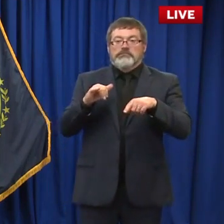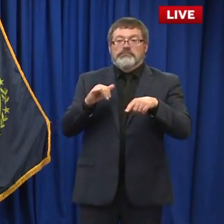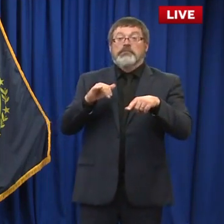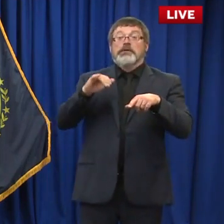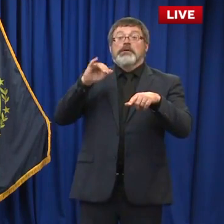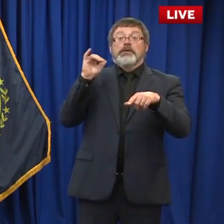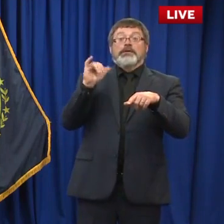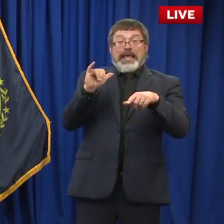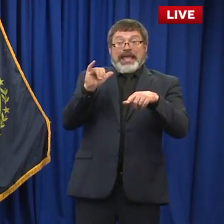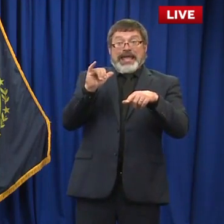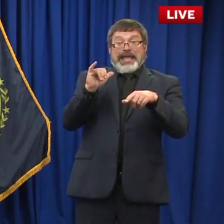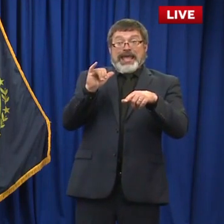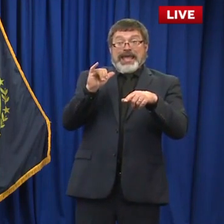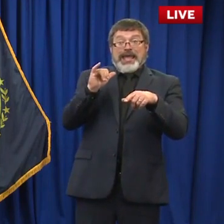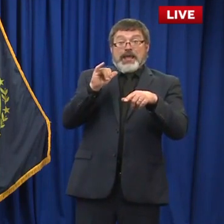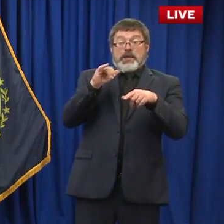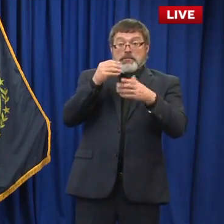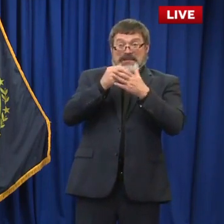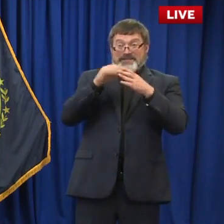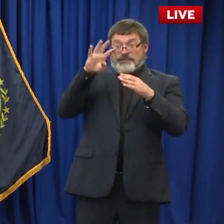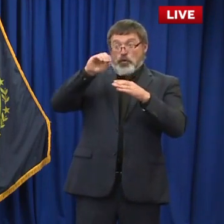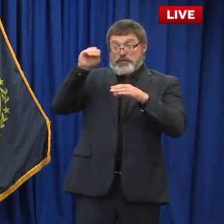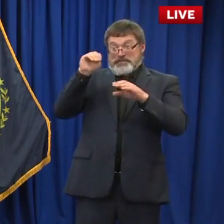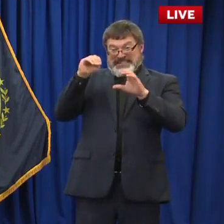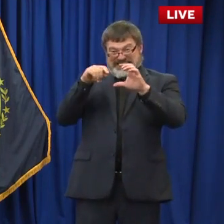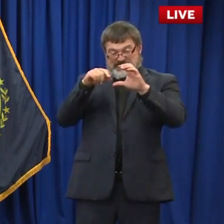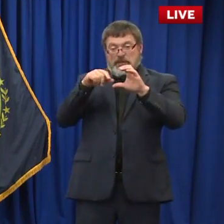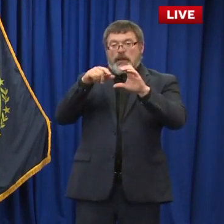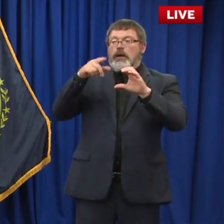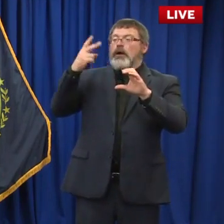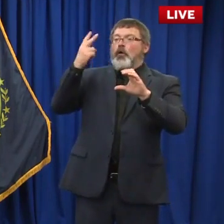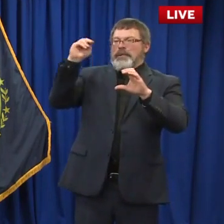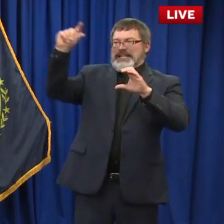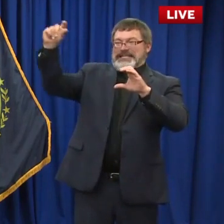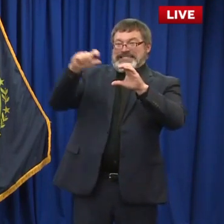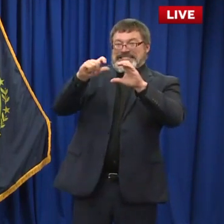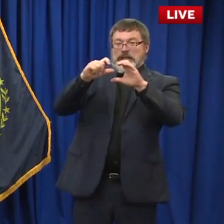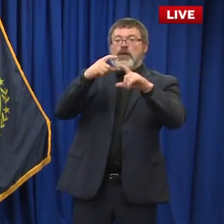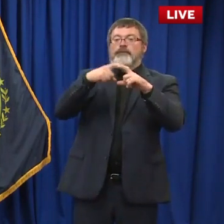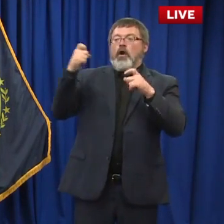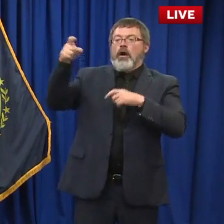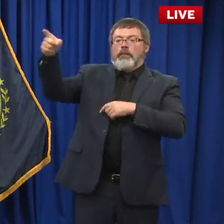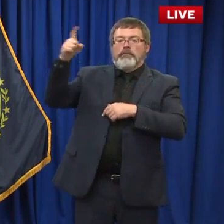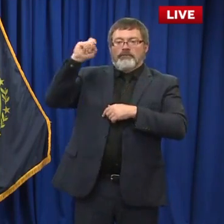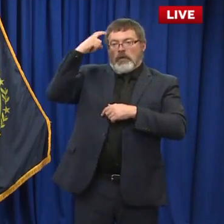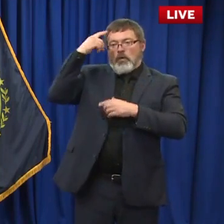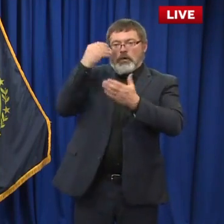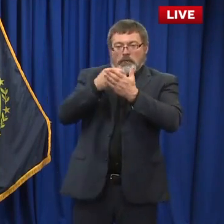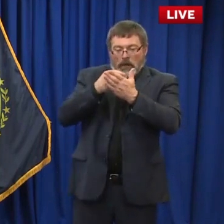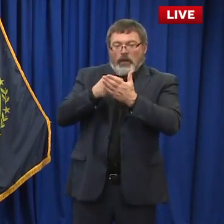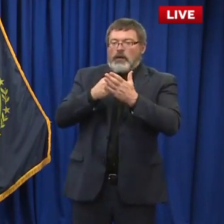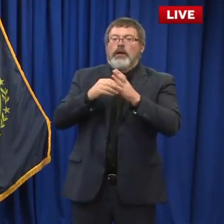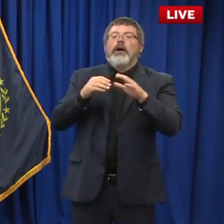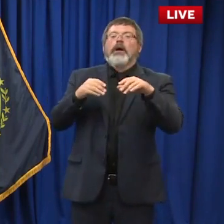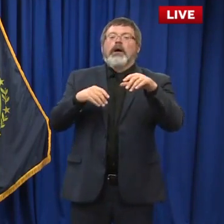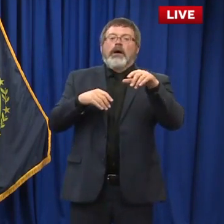IT WILL USE ABOUT $2 MILLION IN C.A.R.E.S. ACT FUNDS TO INCREASE SUMMER PROGRAM FROM MIDDLE AND HIGH SCHOOL AGED STUDENTS ACROSS THE GRANITE STATE.